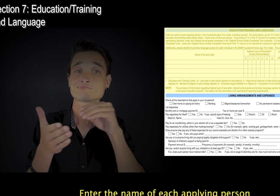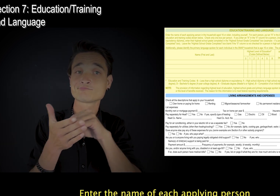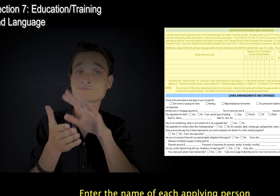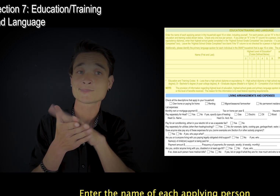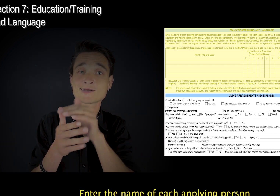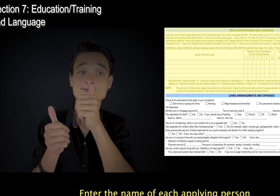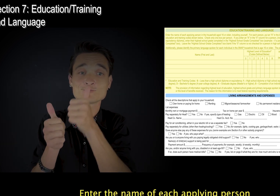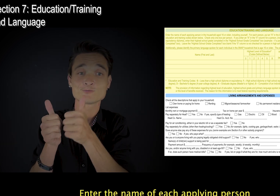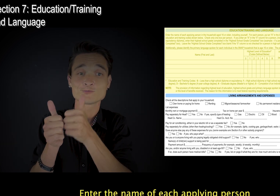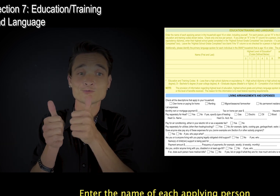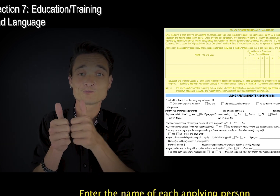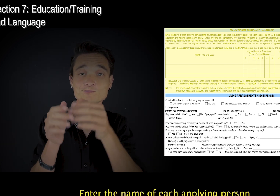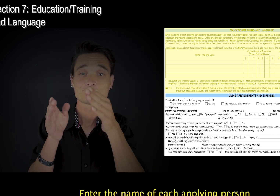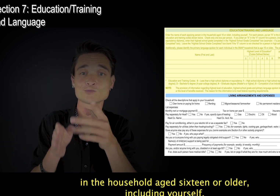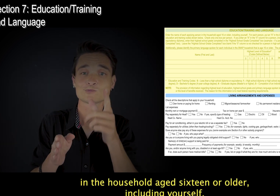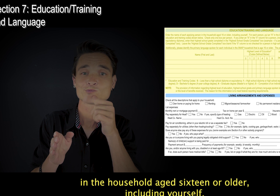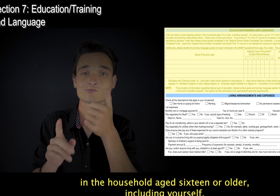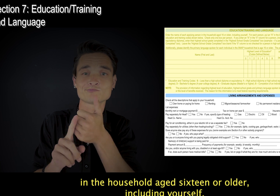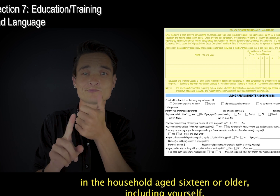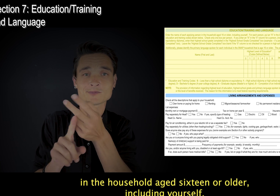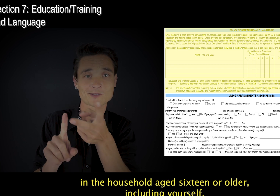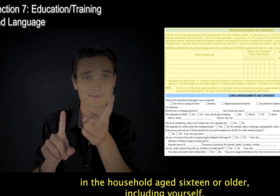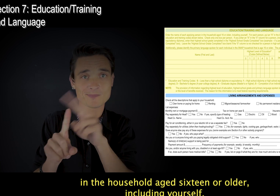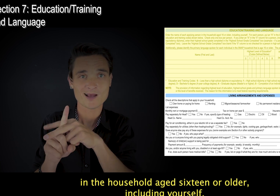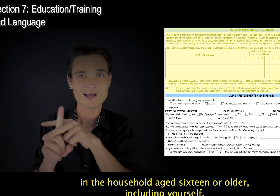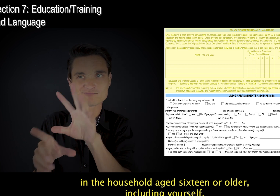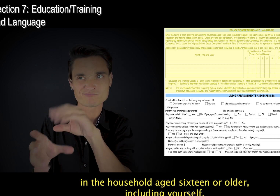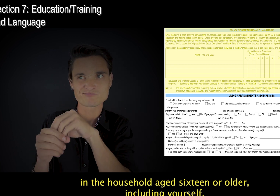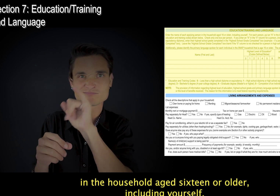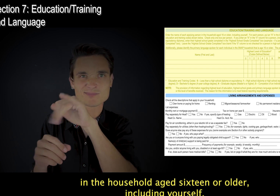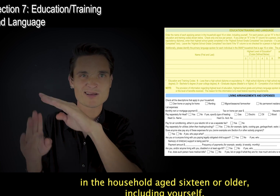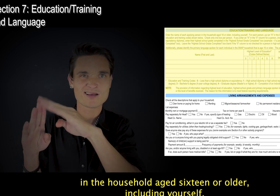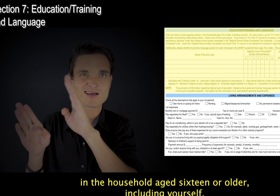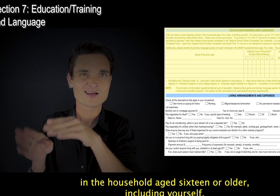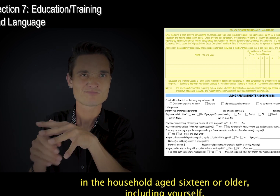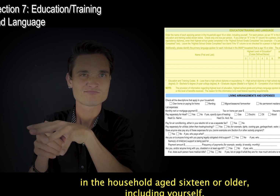Enter the name of each applying person in the household aged sixteen or older, including yourself.